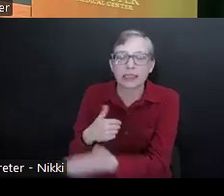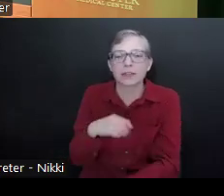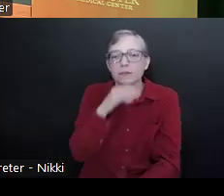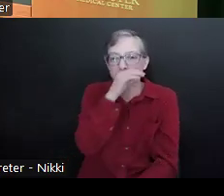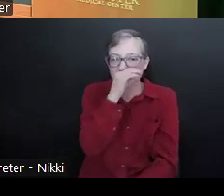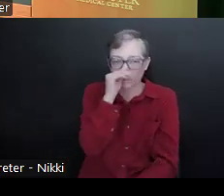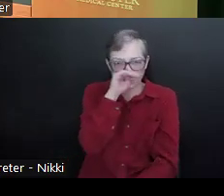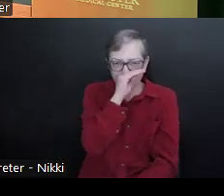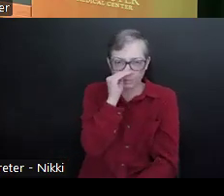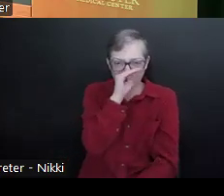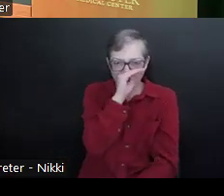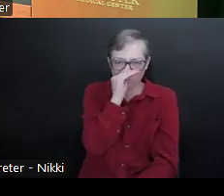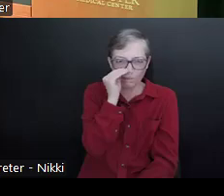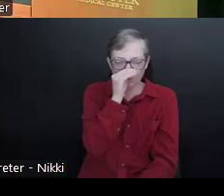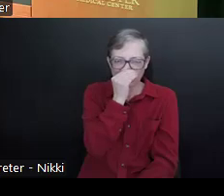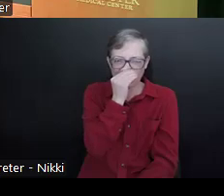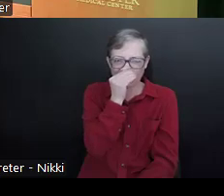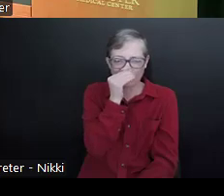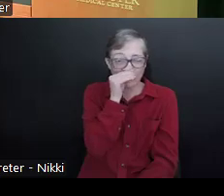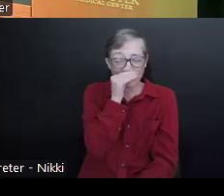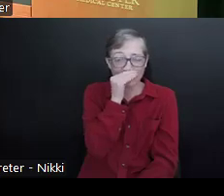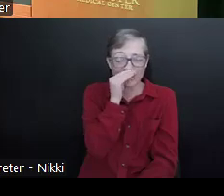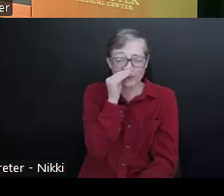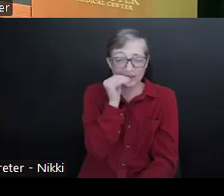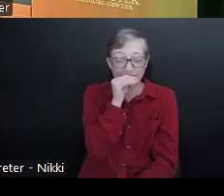needed get them through the different kinds of cancer treatments and stuff like that so I think